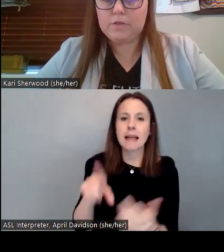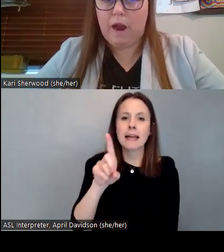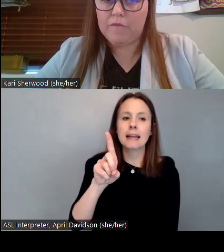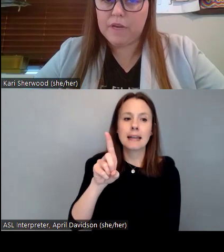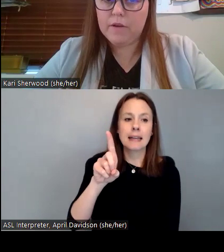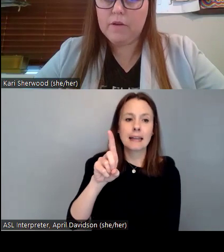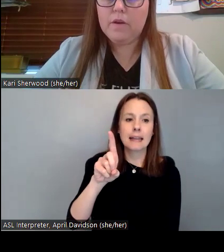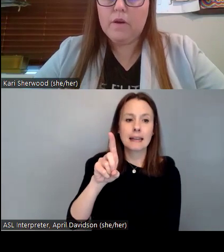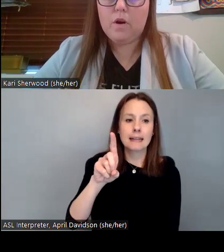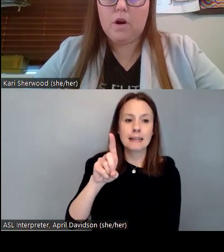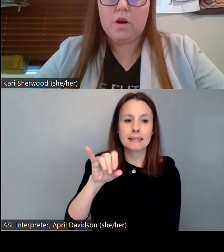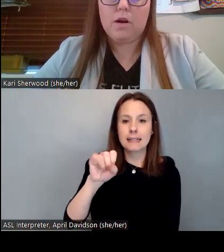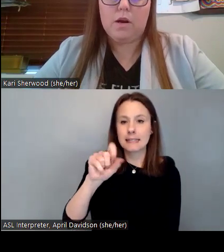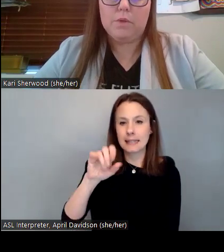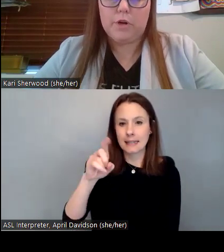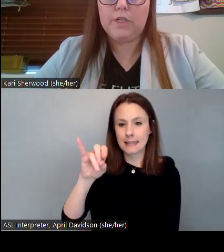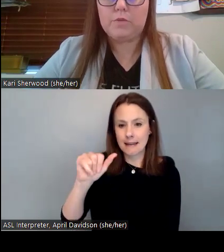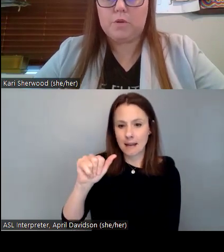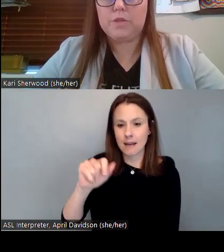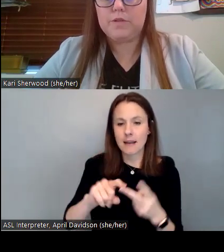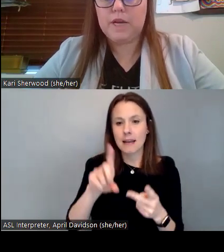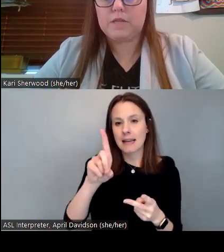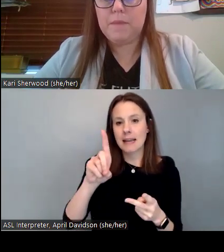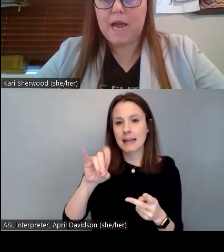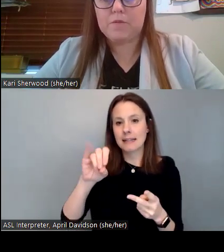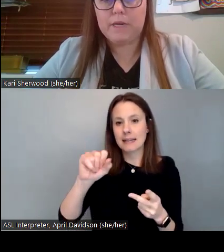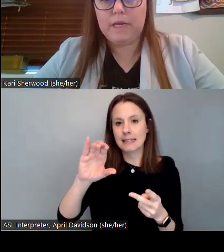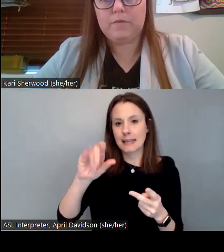dysgraphia are learning disorders that affect math, reading,